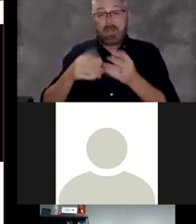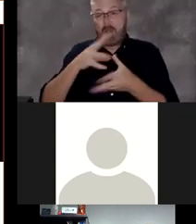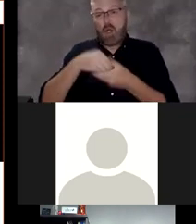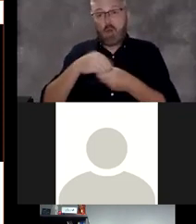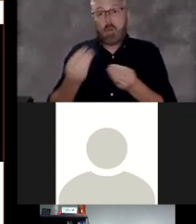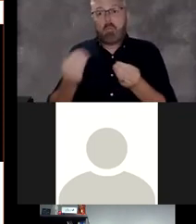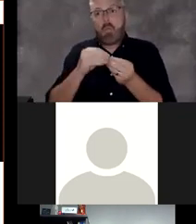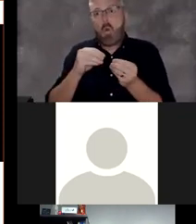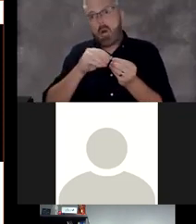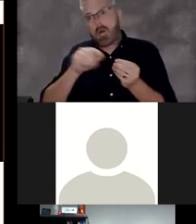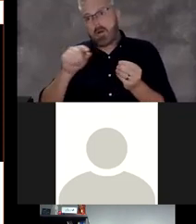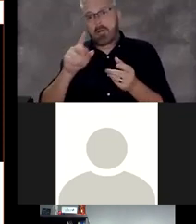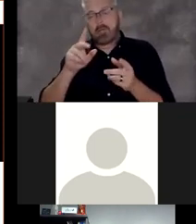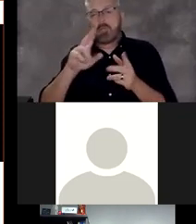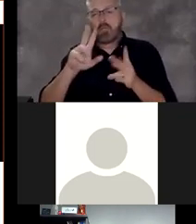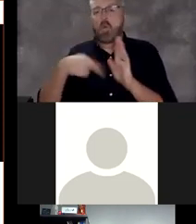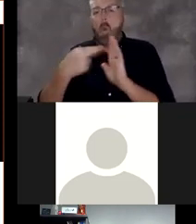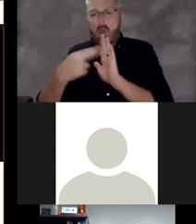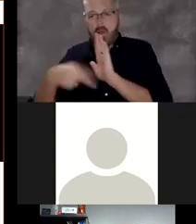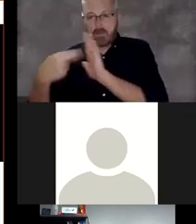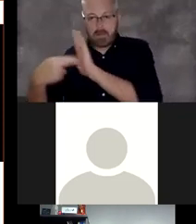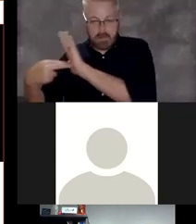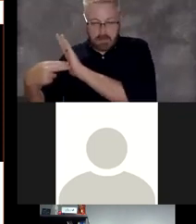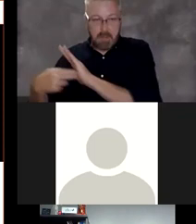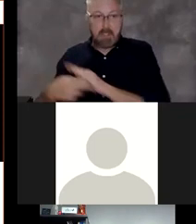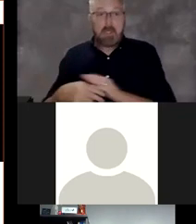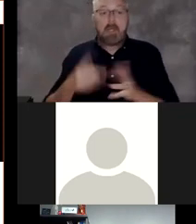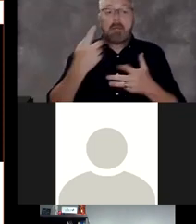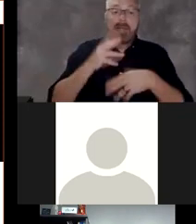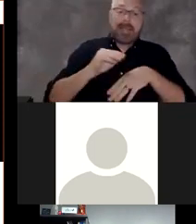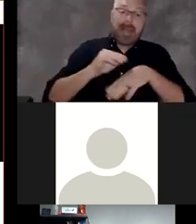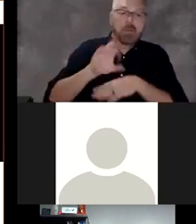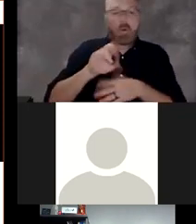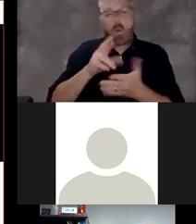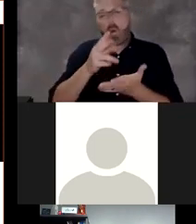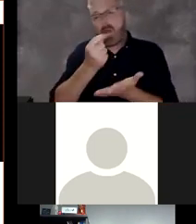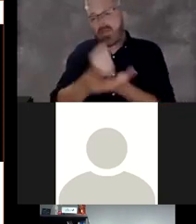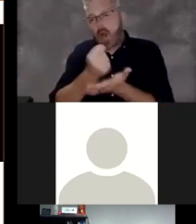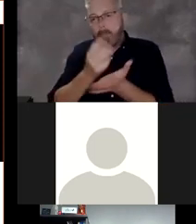SLIGHTLY DIFFERENT WAYS. THE COUNSELOR OR THERAPIST, THIS